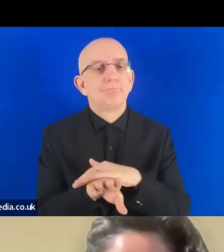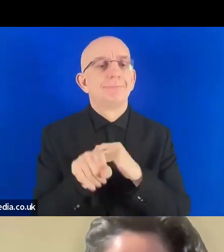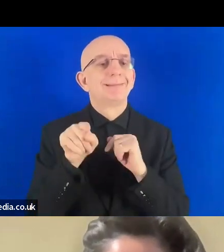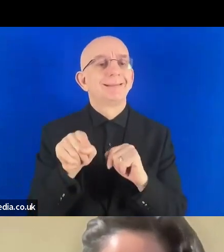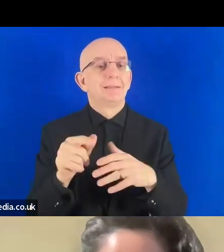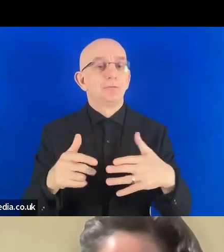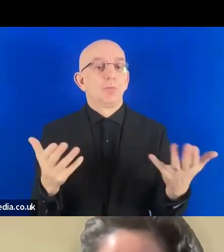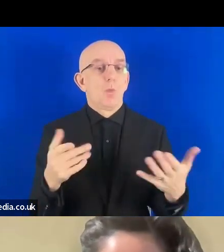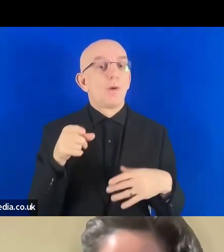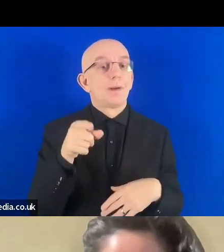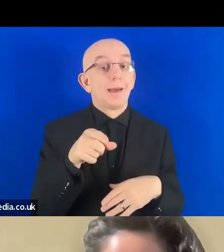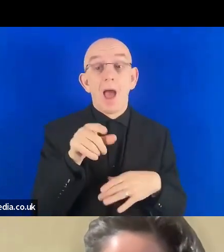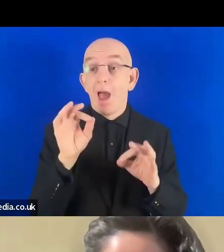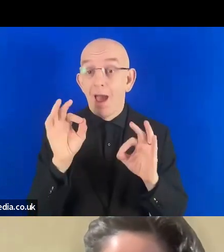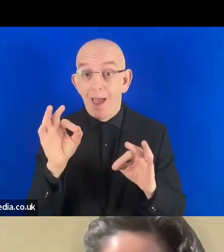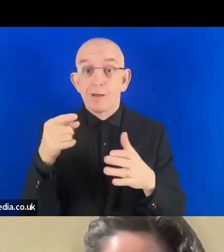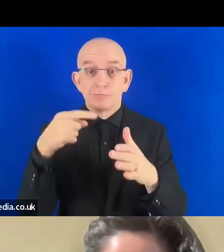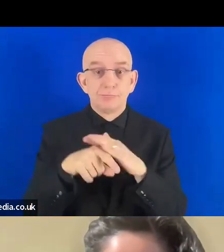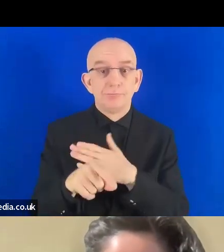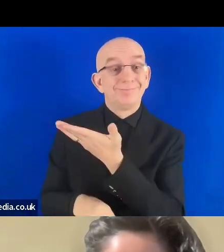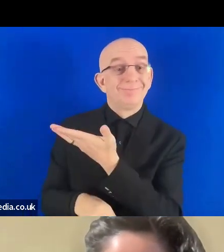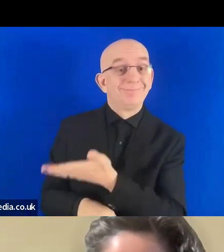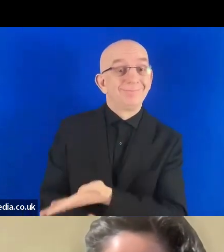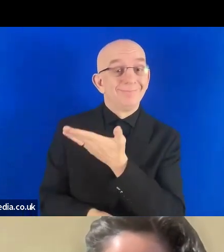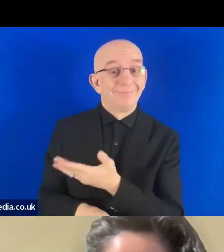So what happens on this page is that the email address